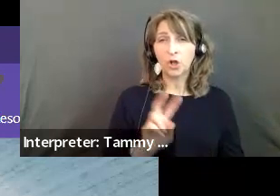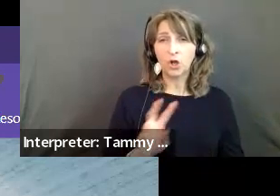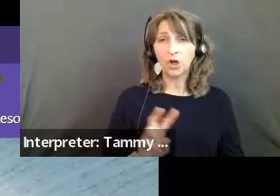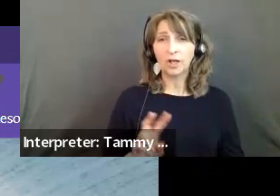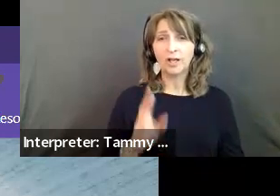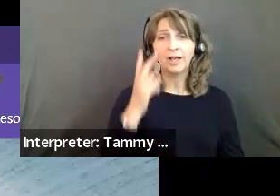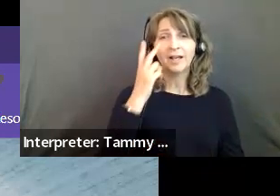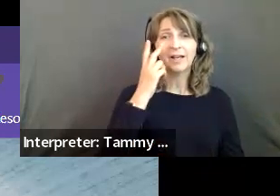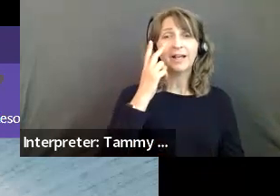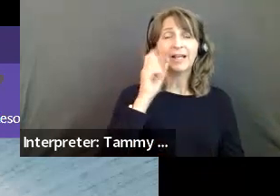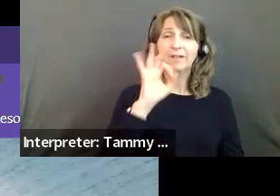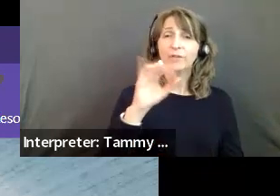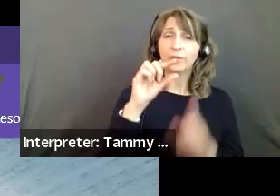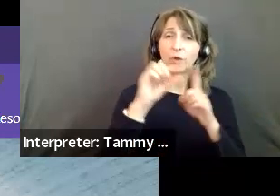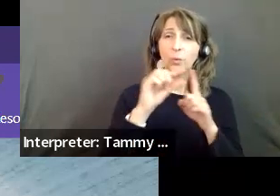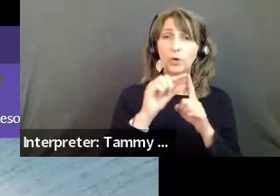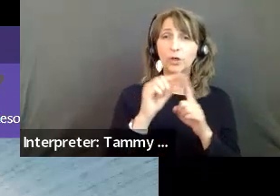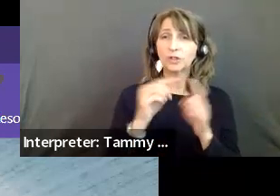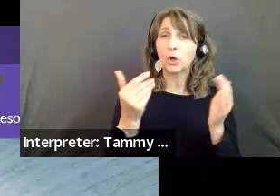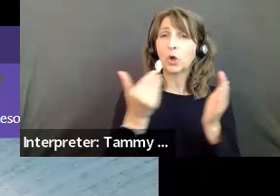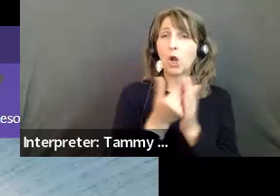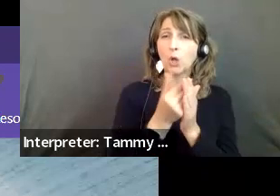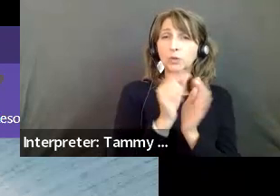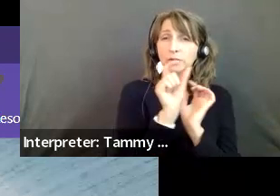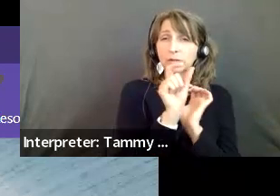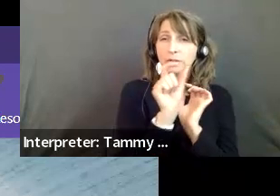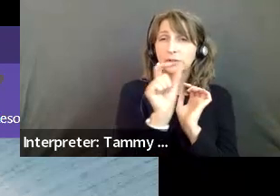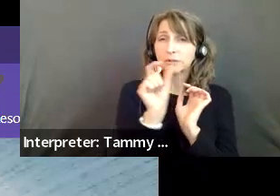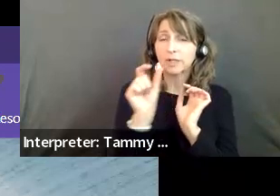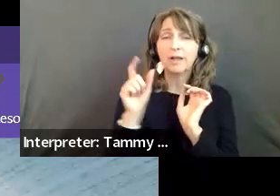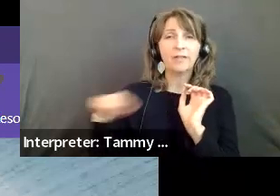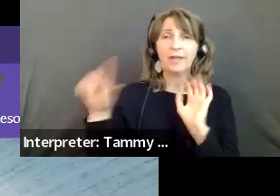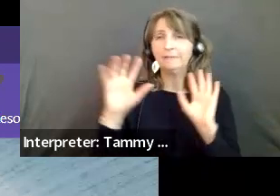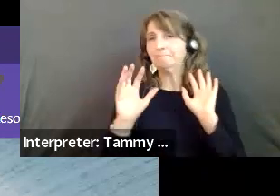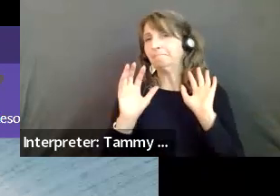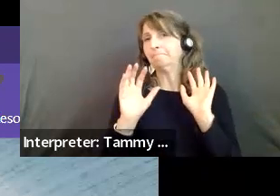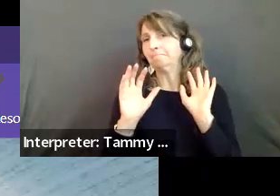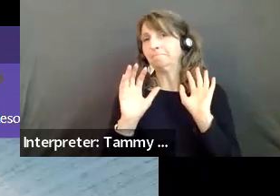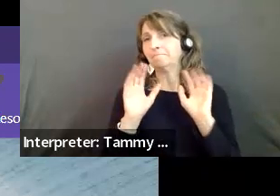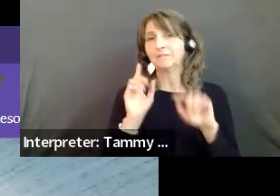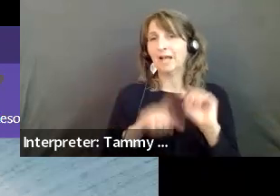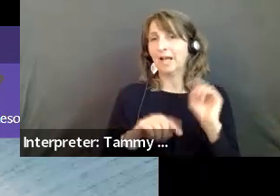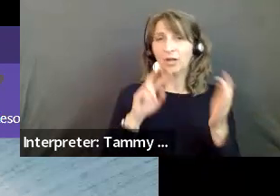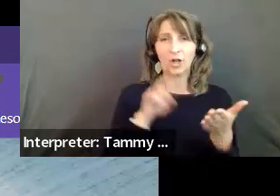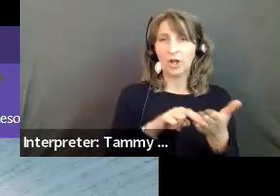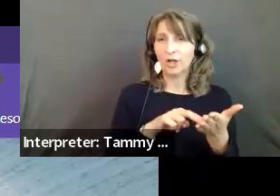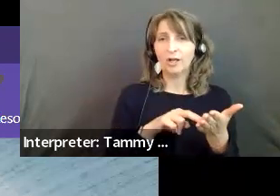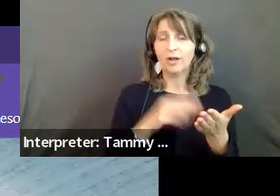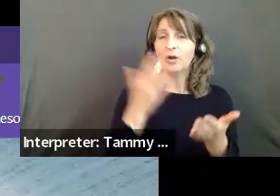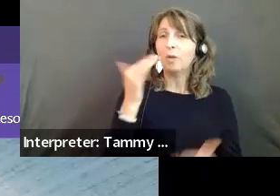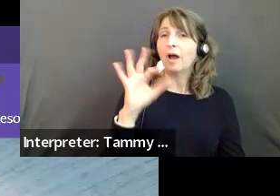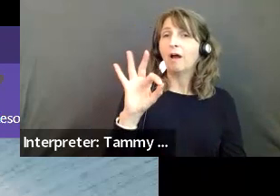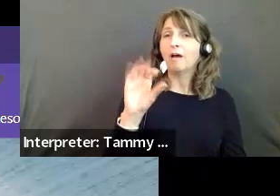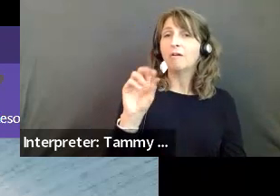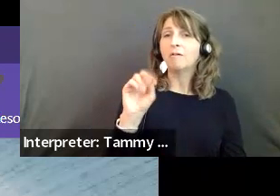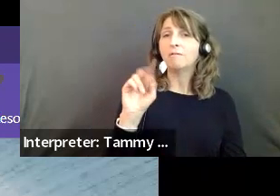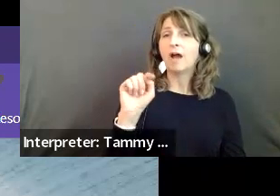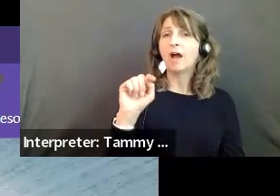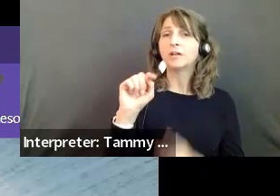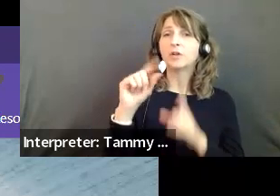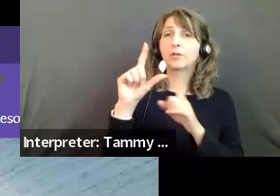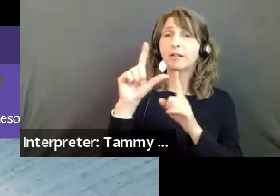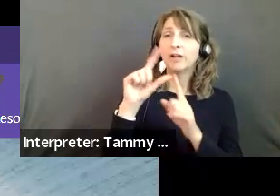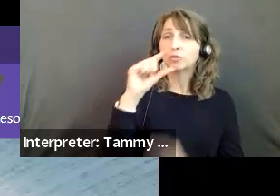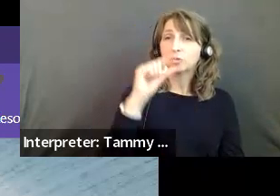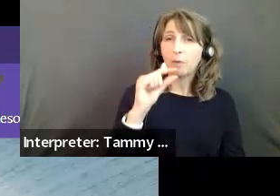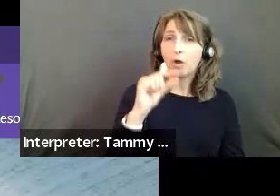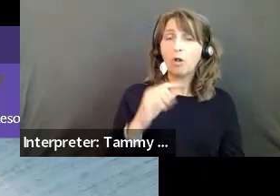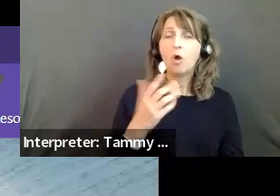They don't want to look at it because maybe the font is too small or the words are too close together.